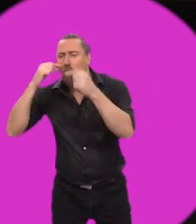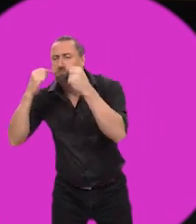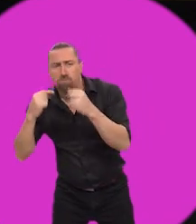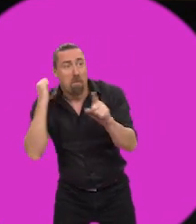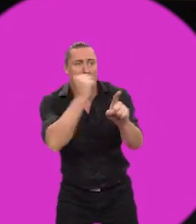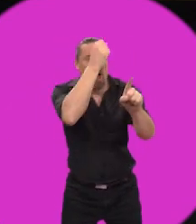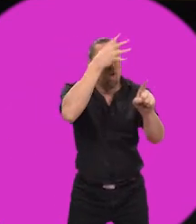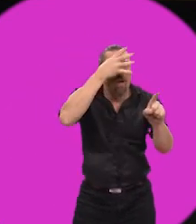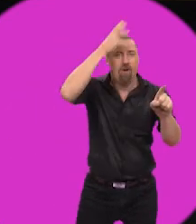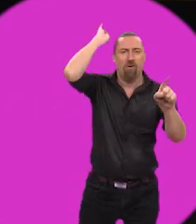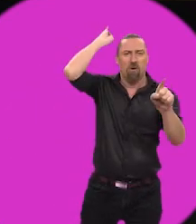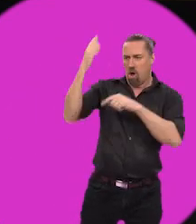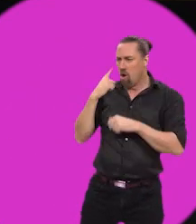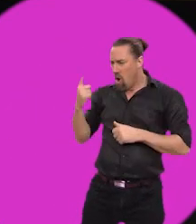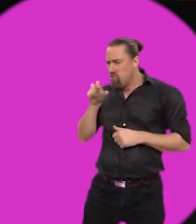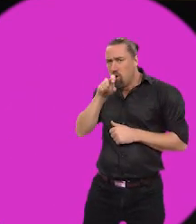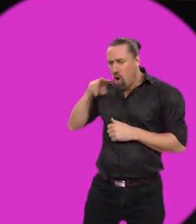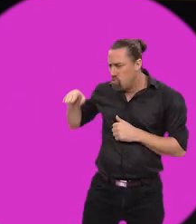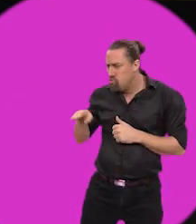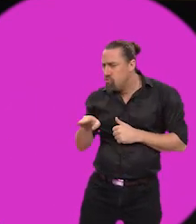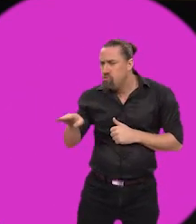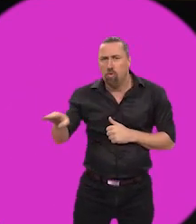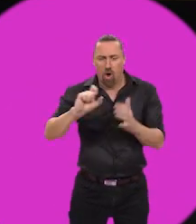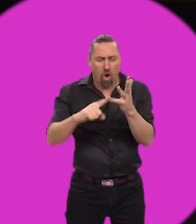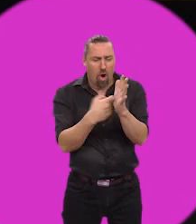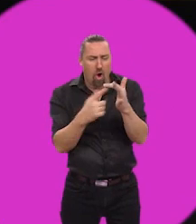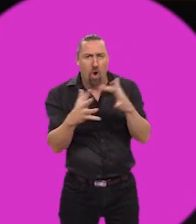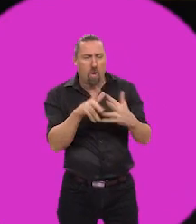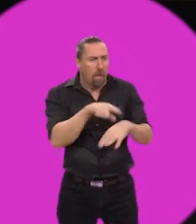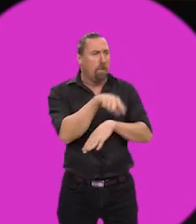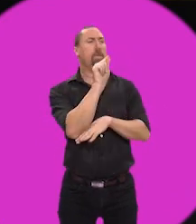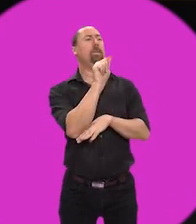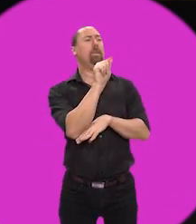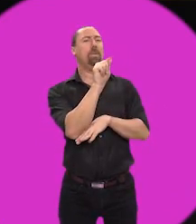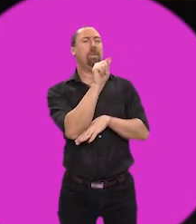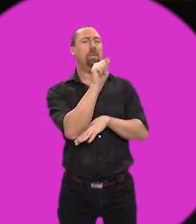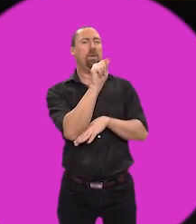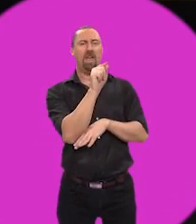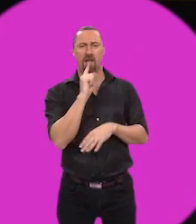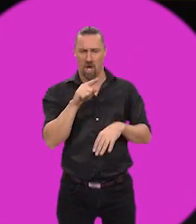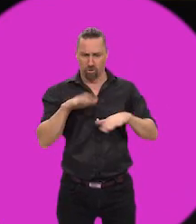"I saw a tusked frog, a black cockatoo, a big carpet Python, "a bush-stone curlew."